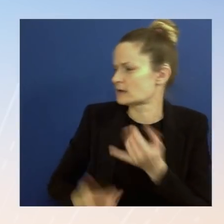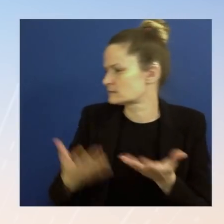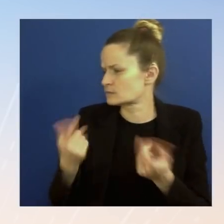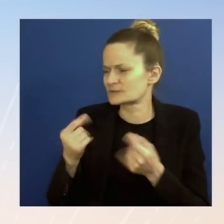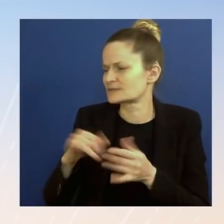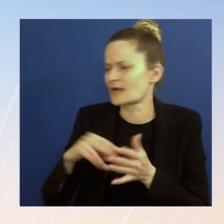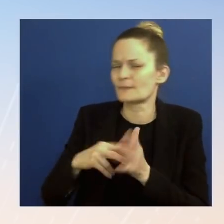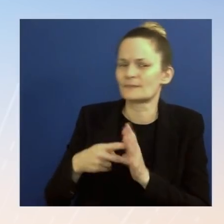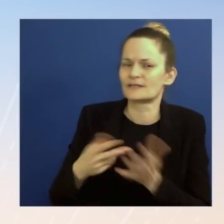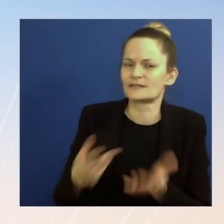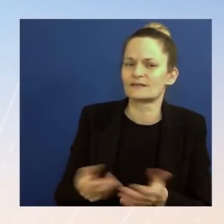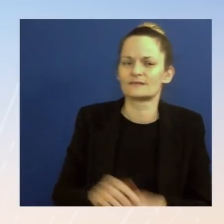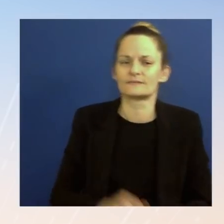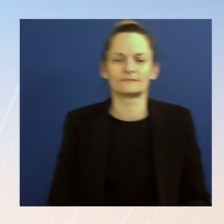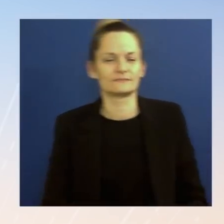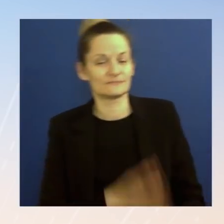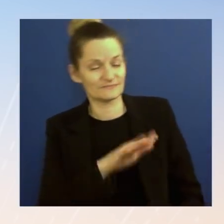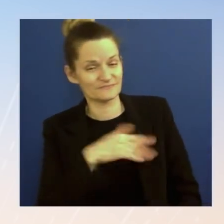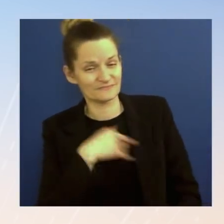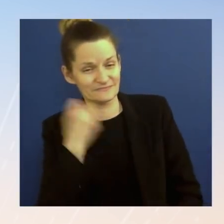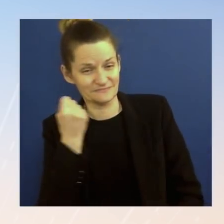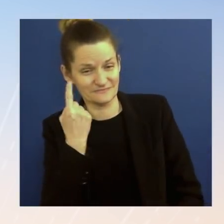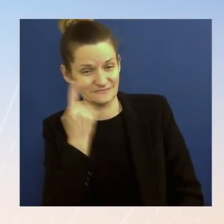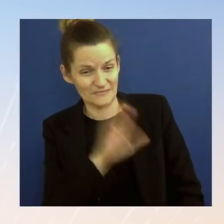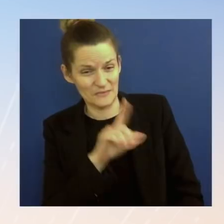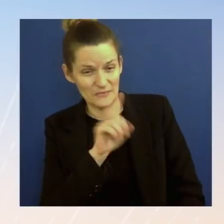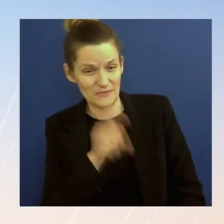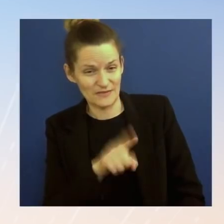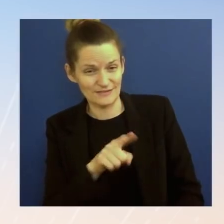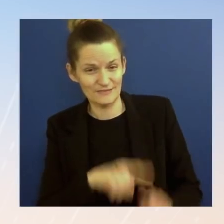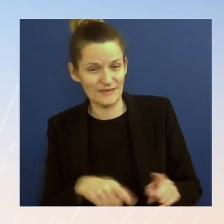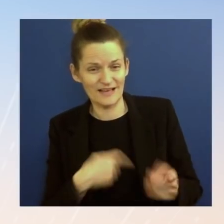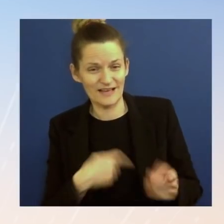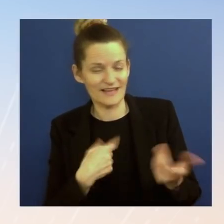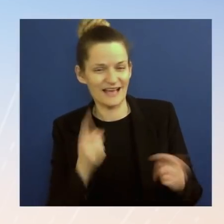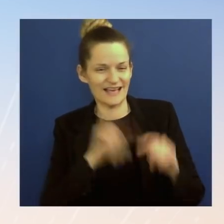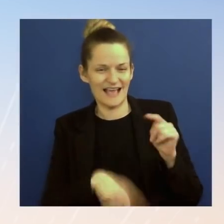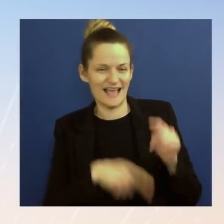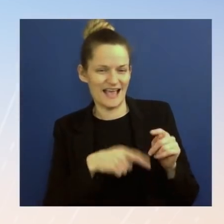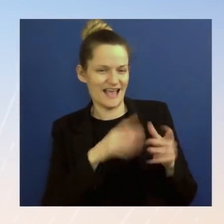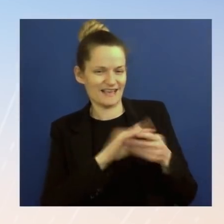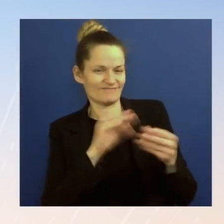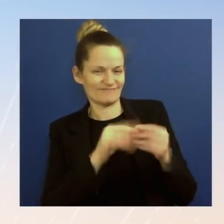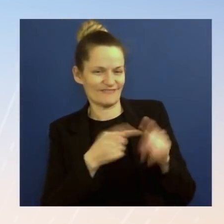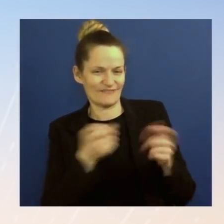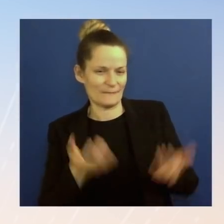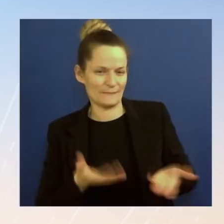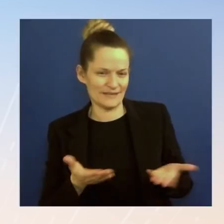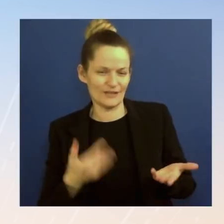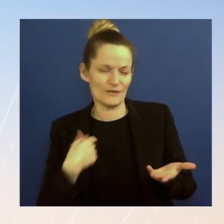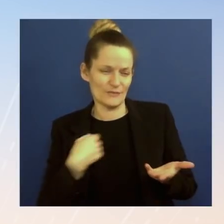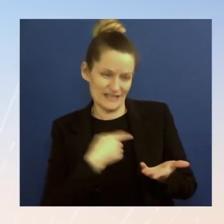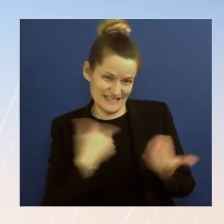Those are conversations that will happen -- continue to happen with our national security team and with our partners and allies around the world. The Press: But what you're asking us to believe